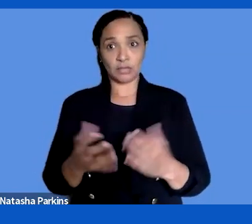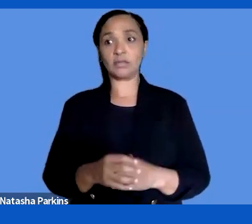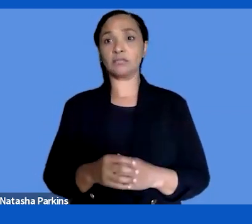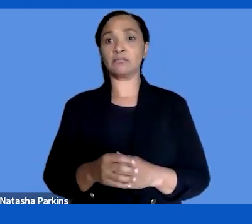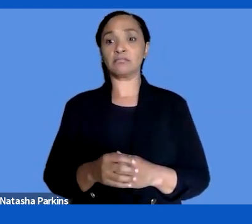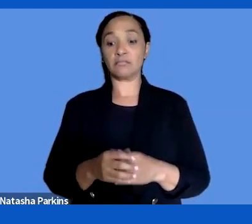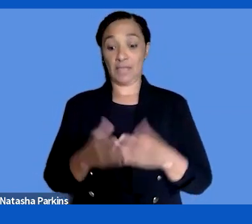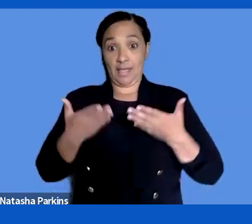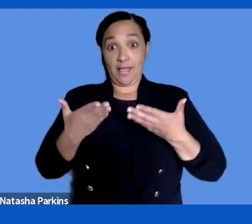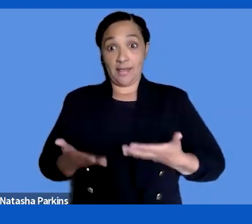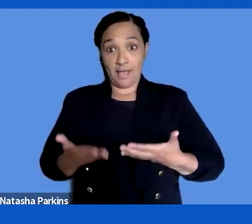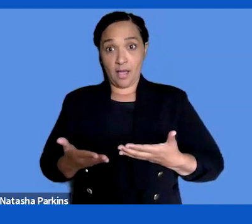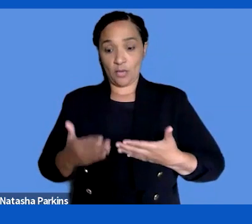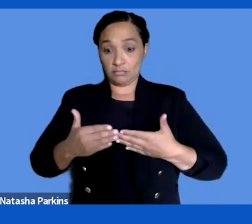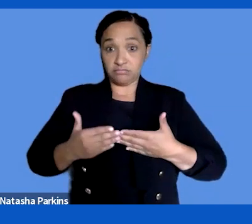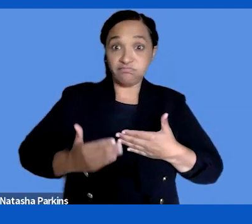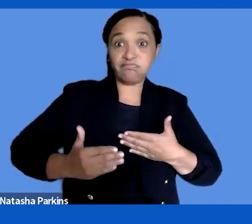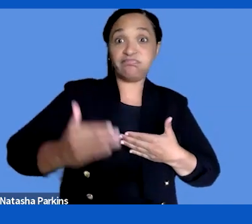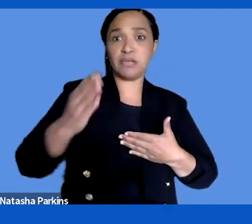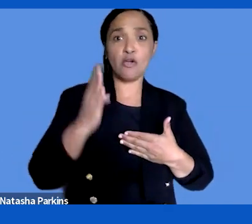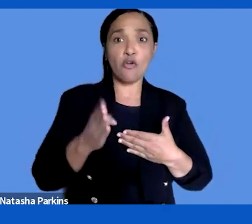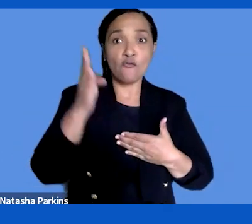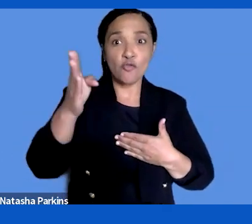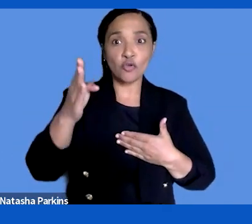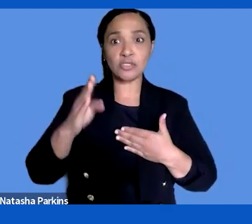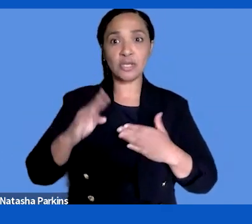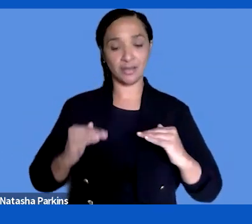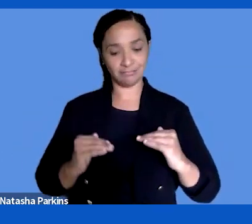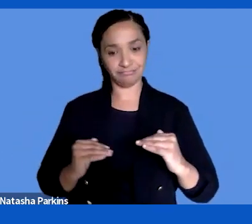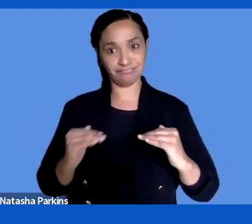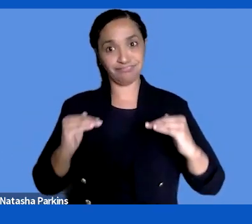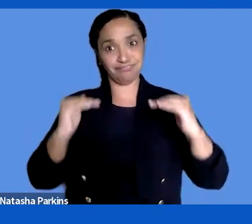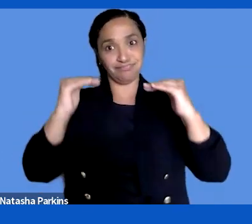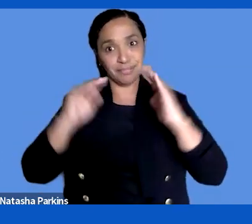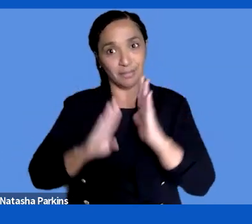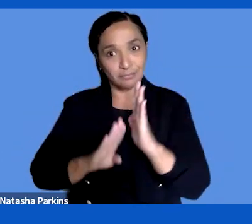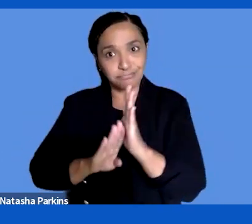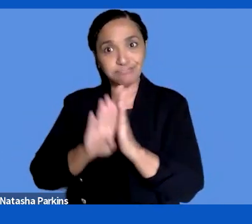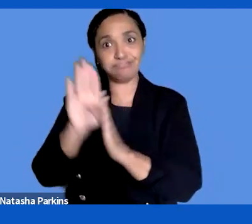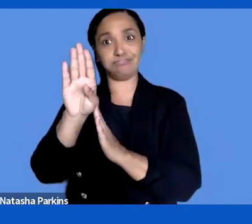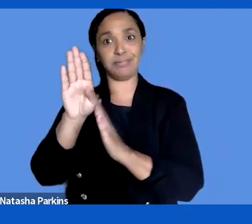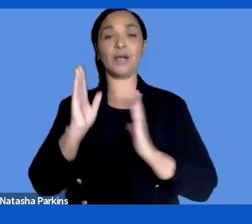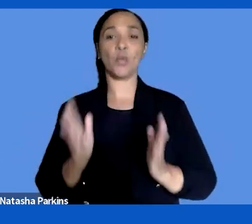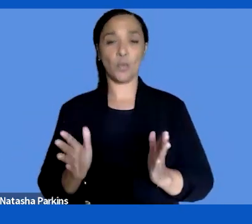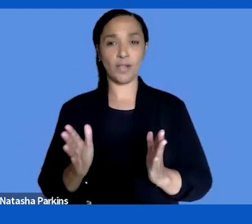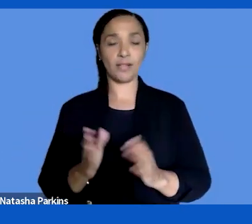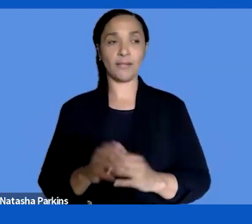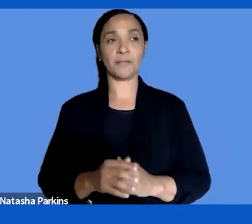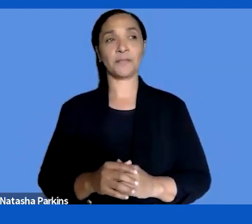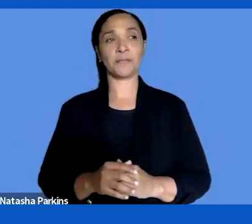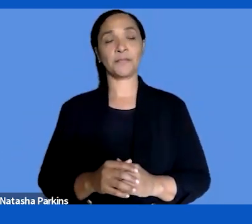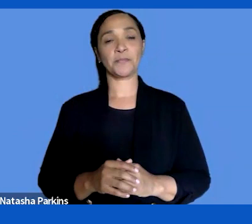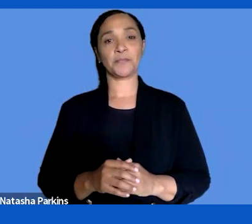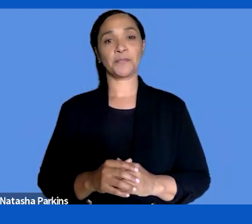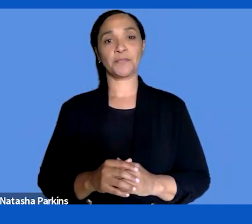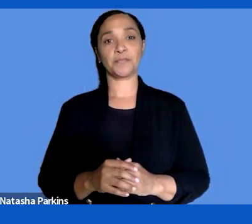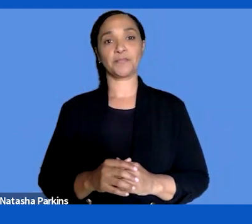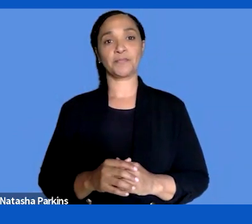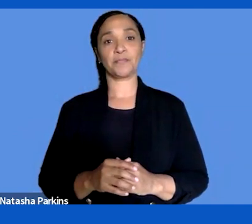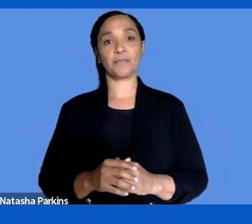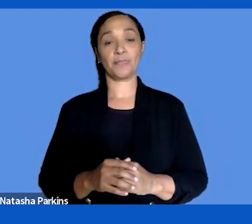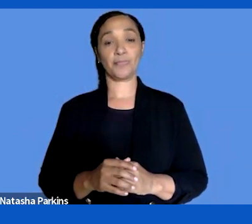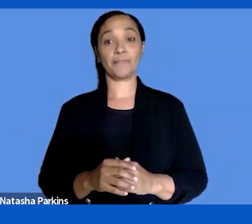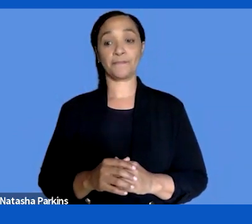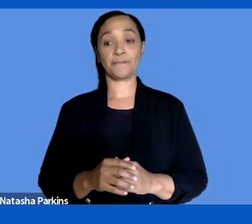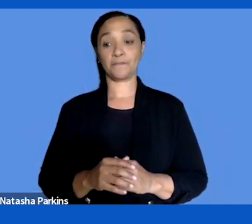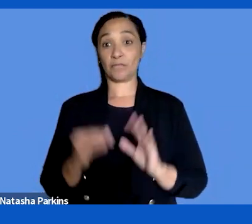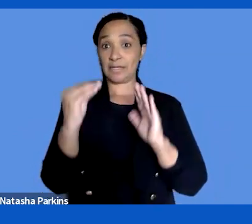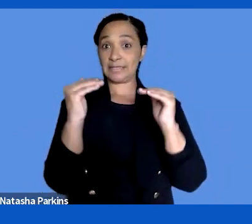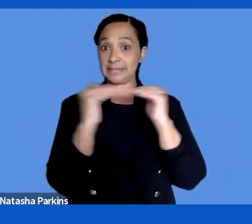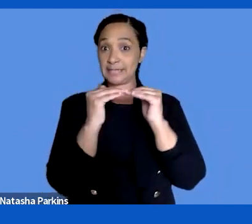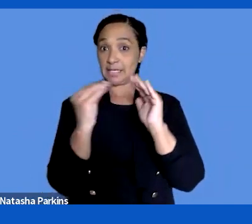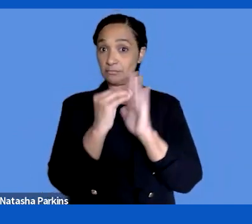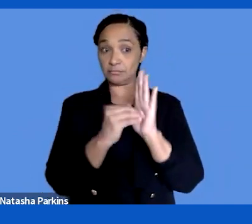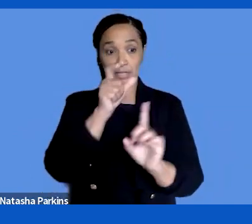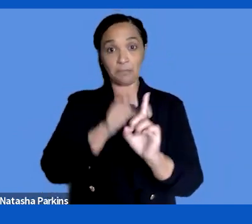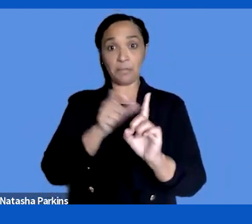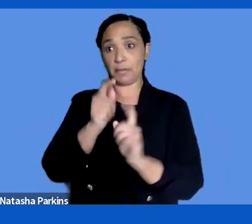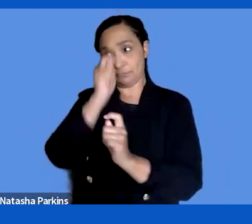will get better. If you get people to follow a standard, it will be easier for everyone.